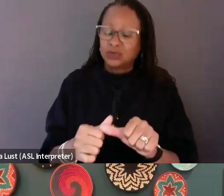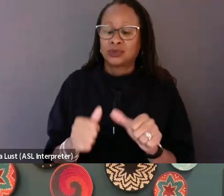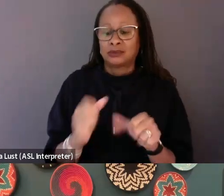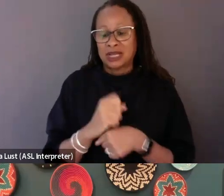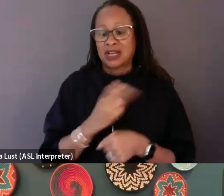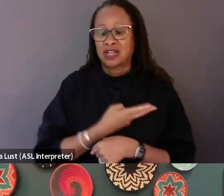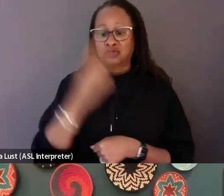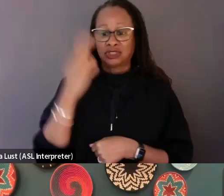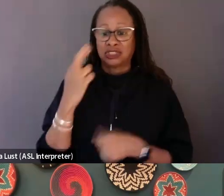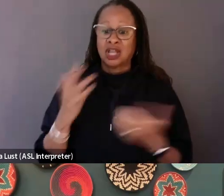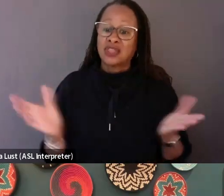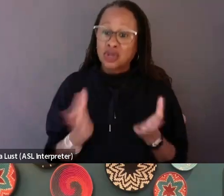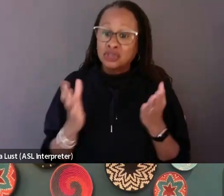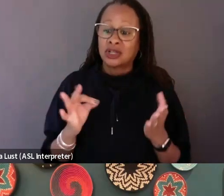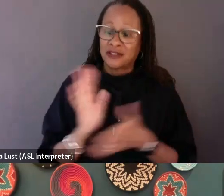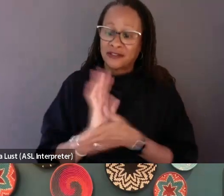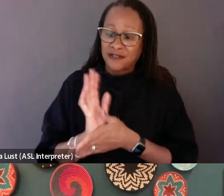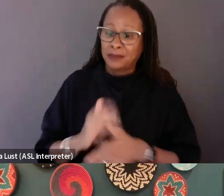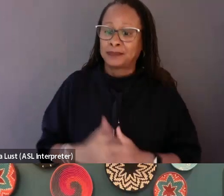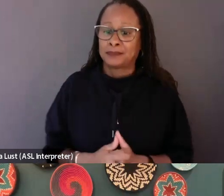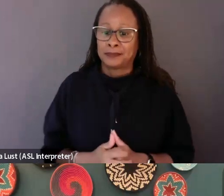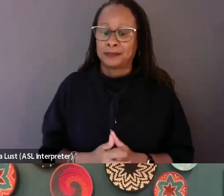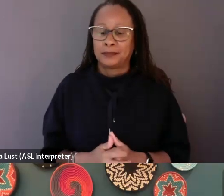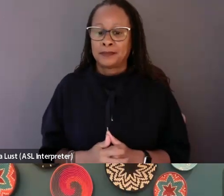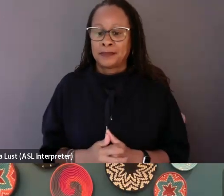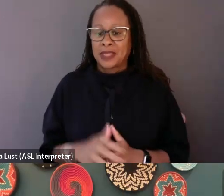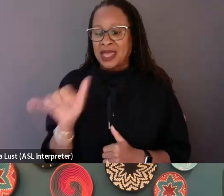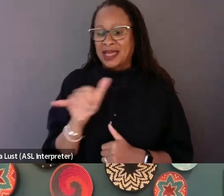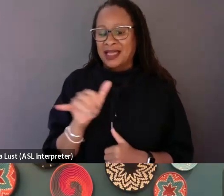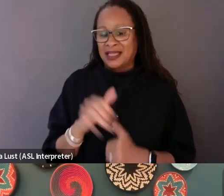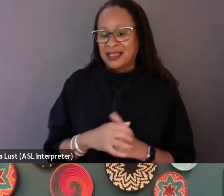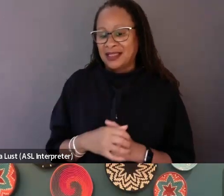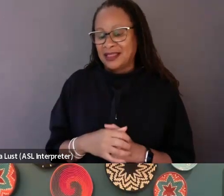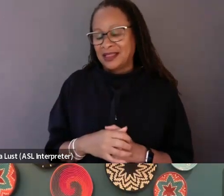of this film is that, you know, like the scientists have now declared